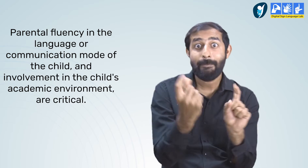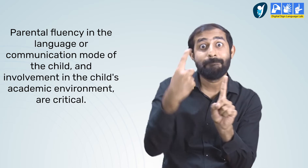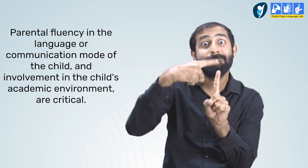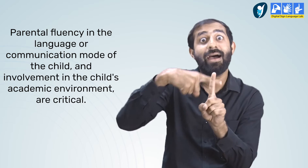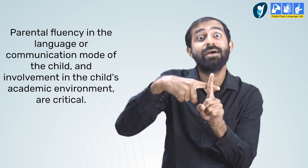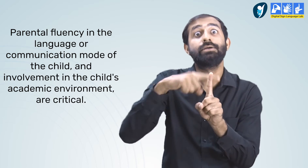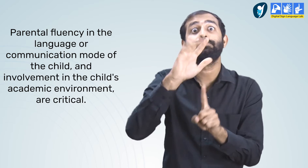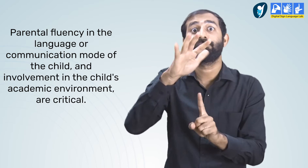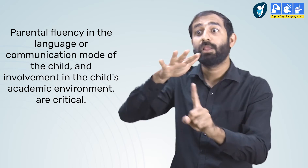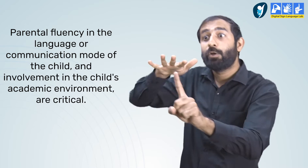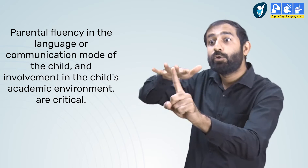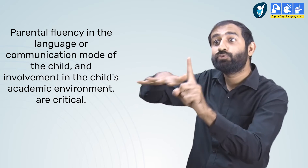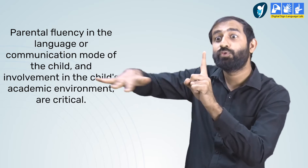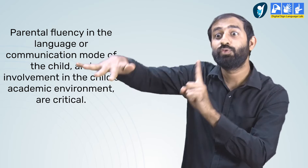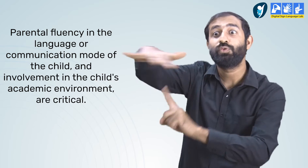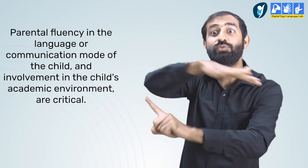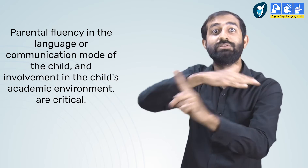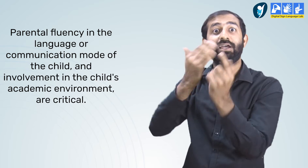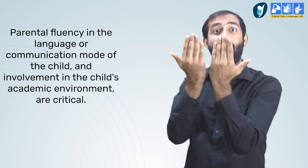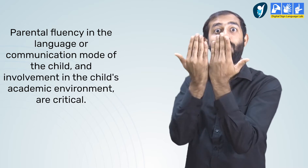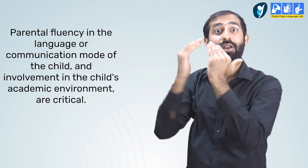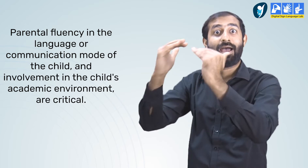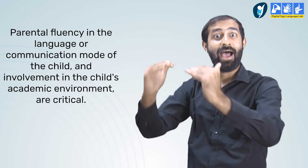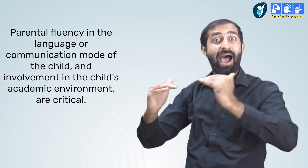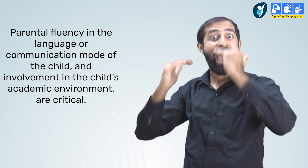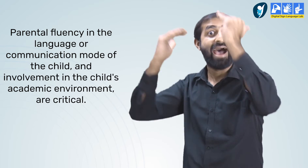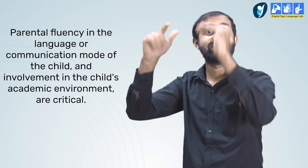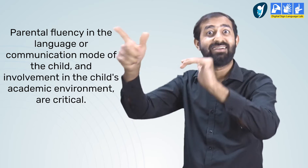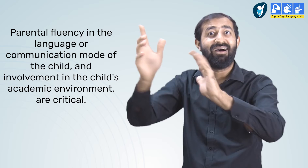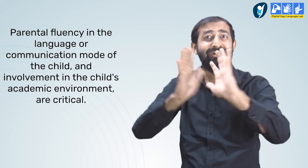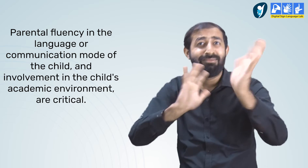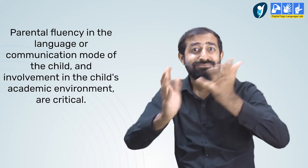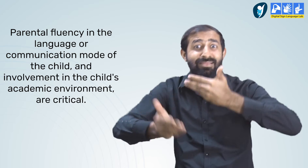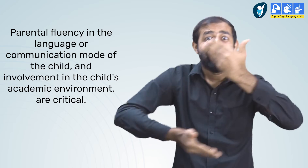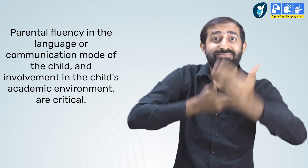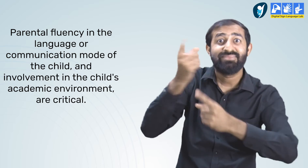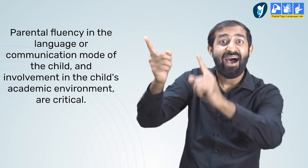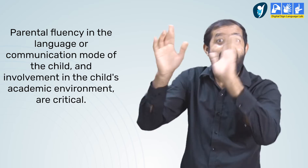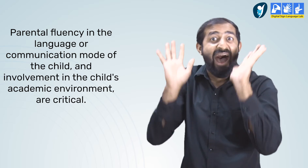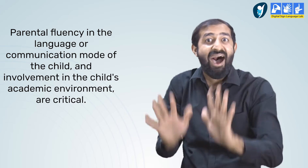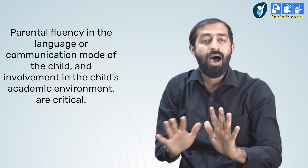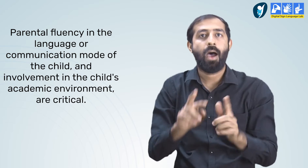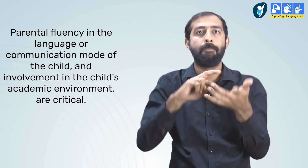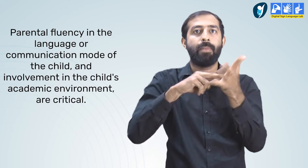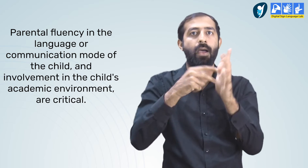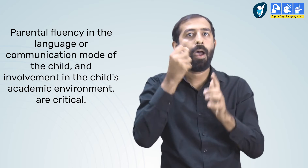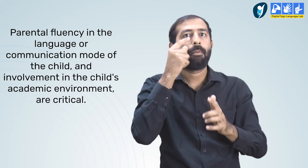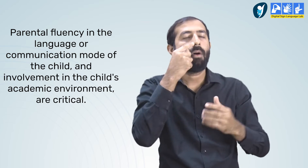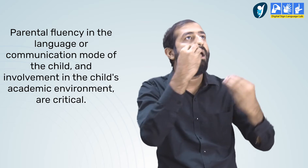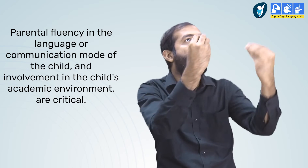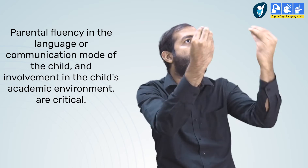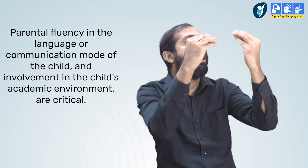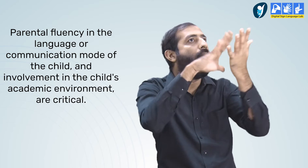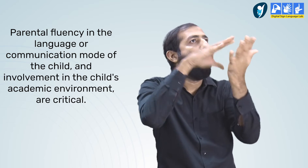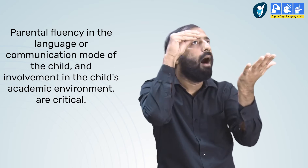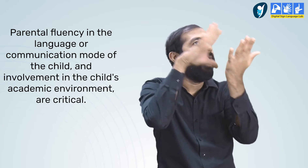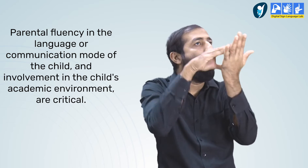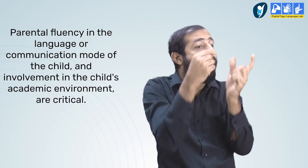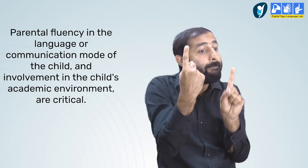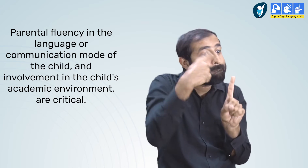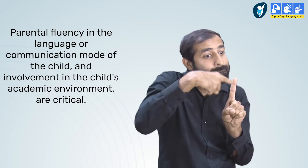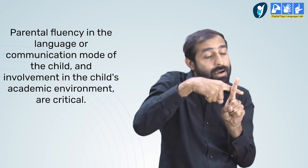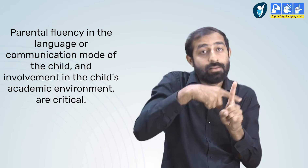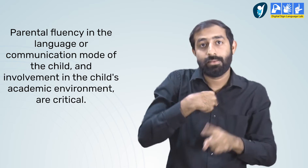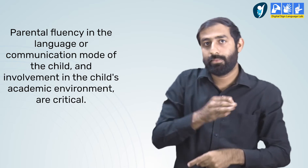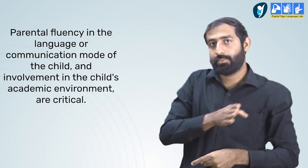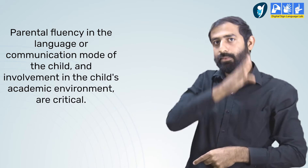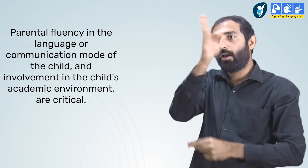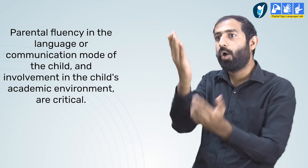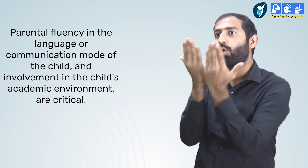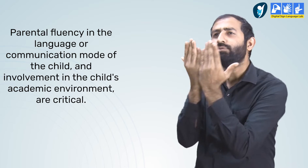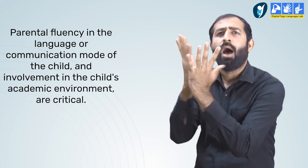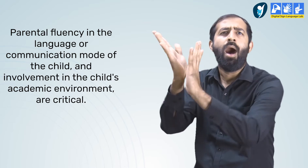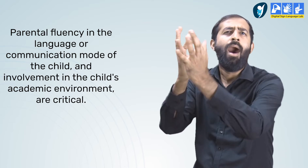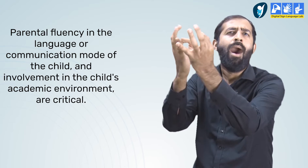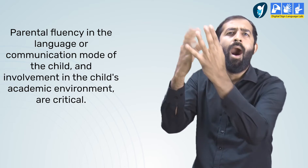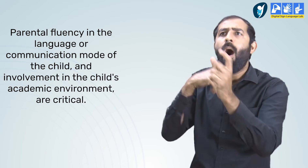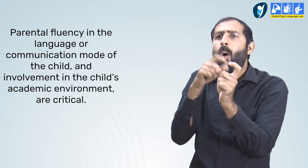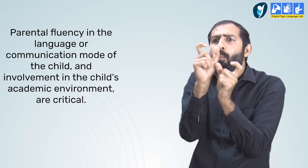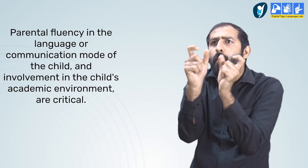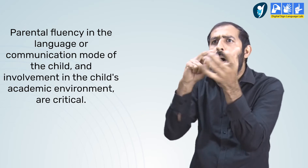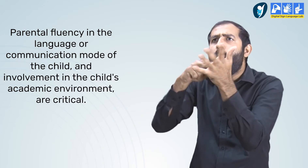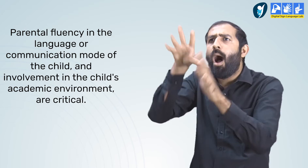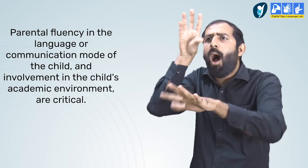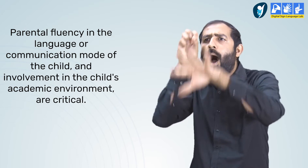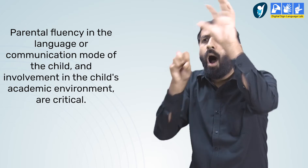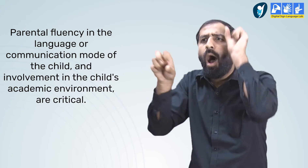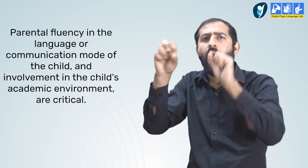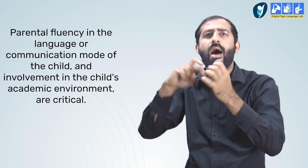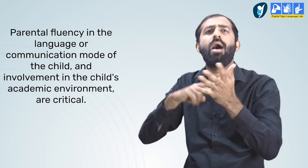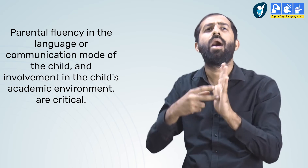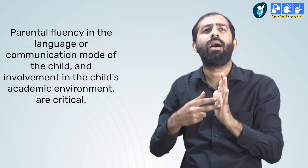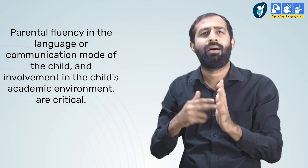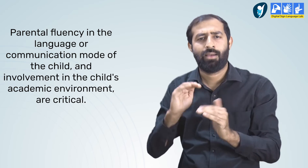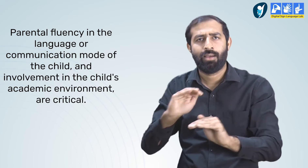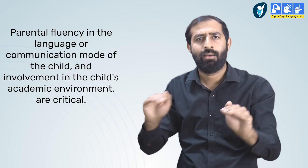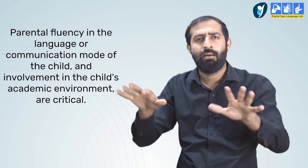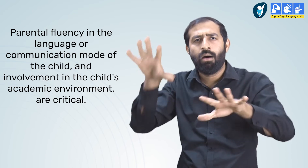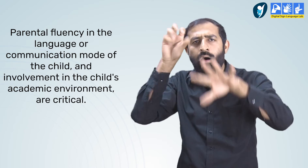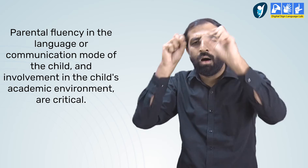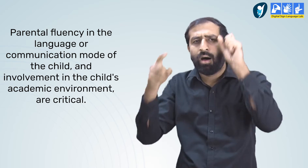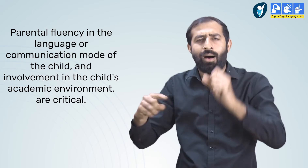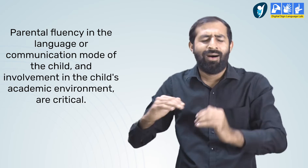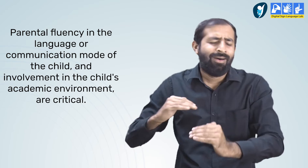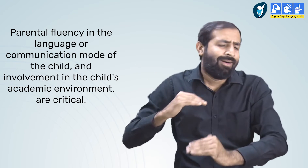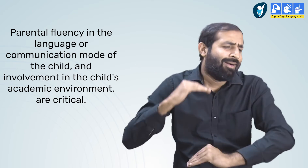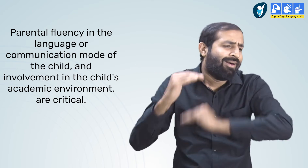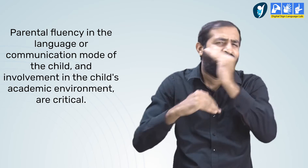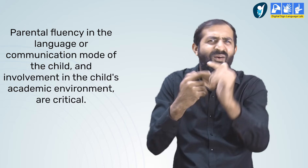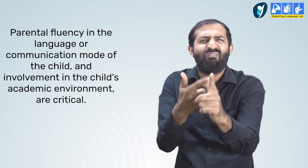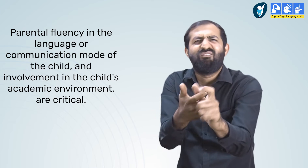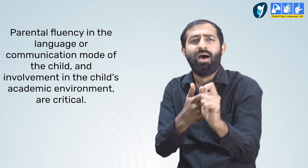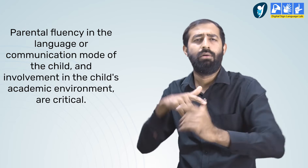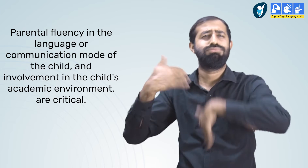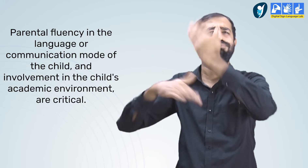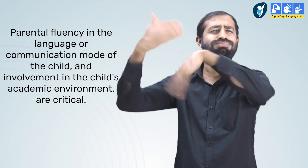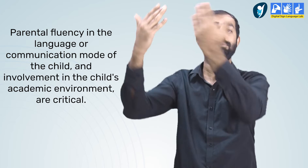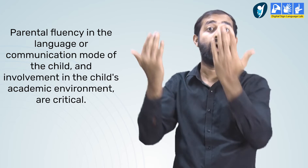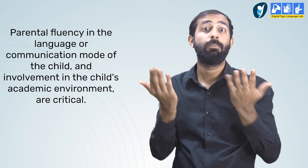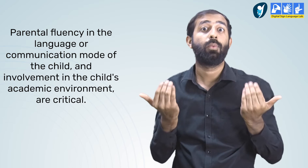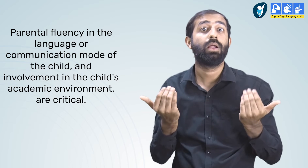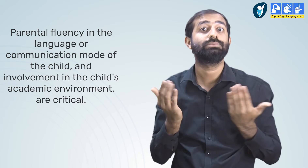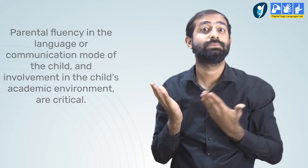And If academic education is also given in sign then deaf child can easily do better in education.